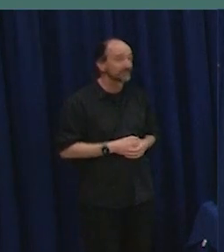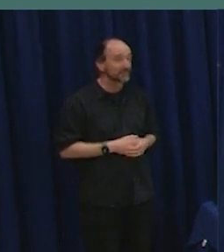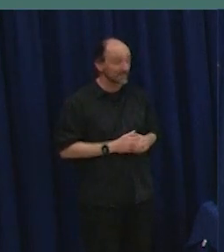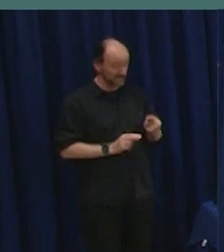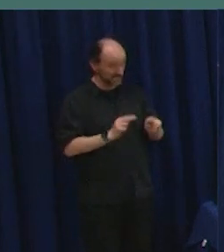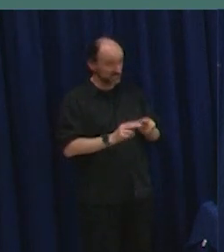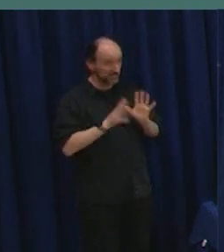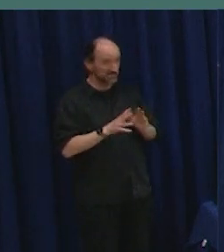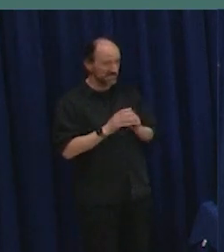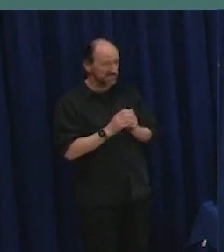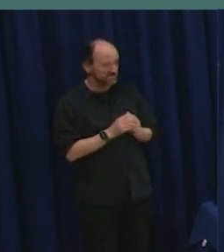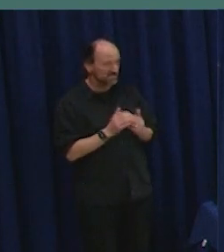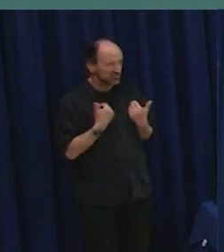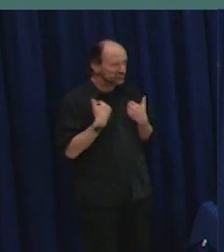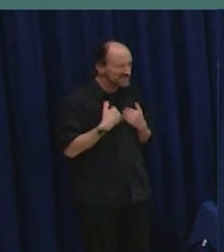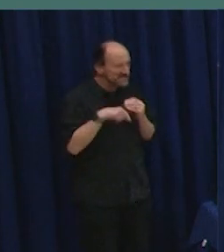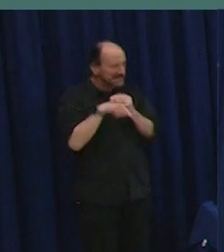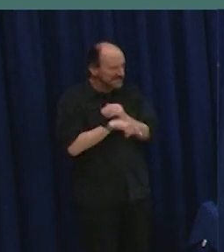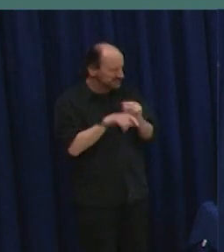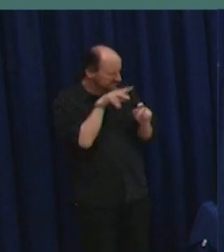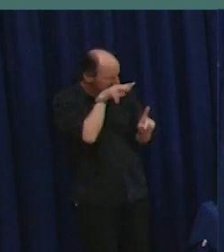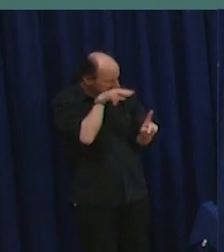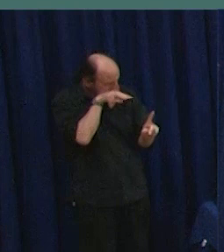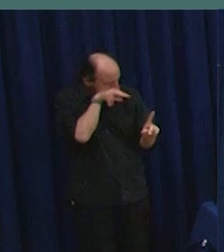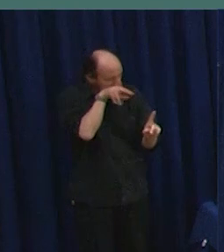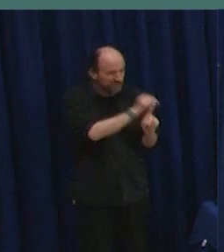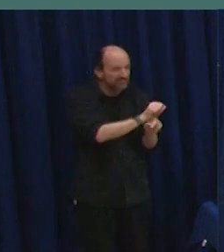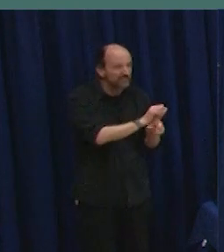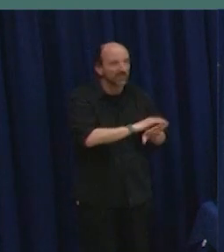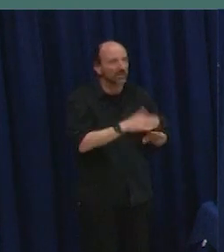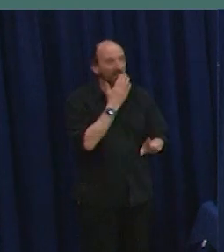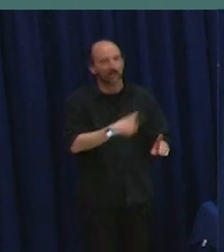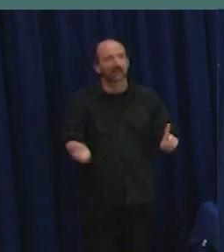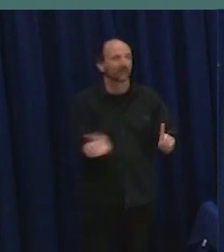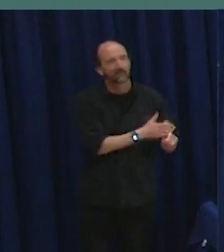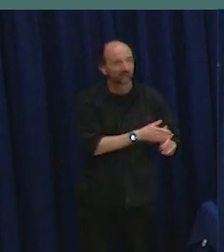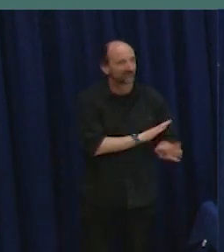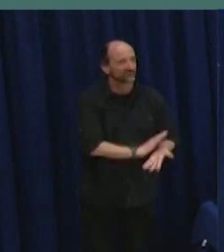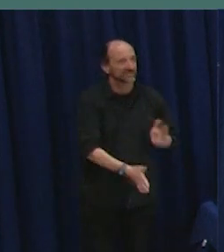rigorous, we've got to get the diagnosis right and not give people labels that don't apply to them,